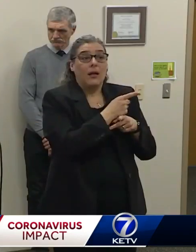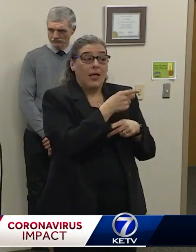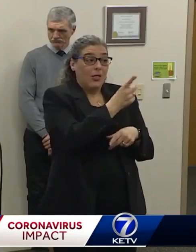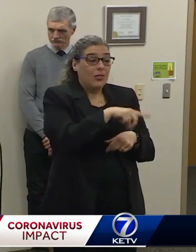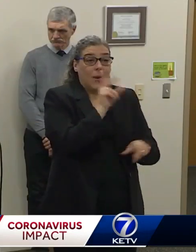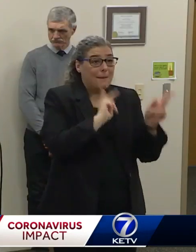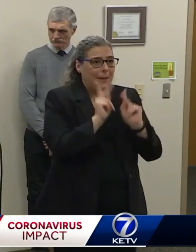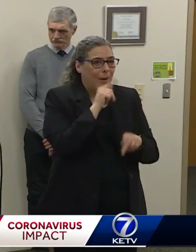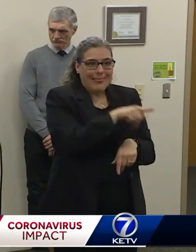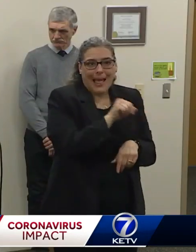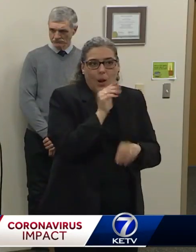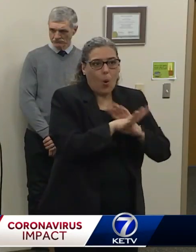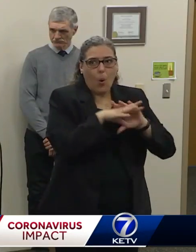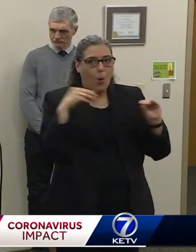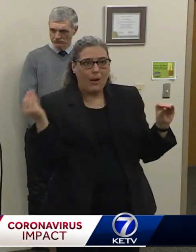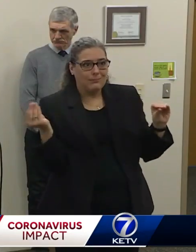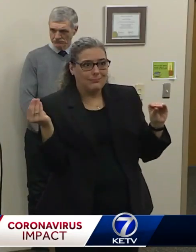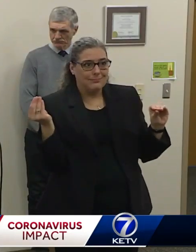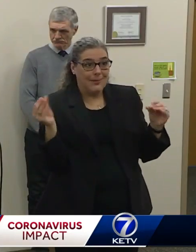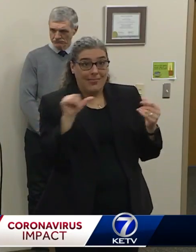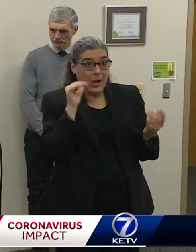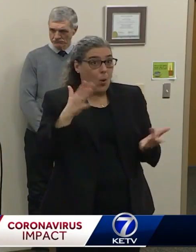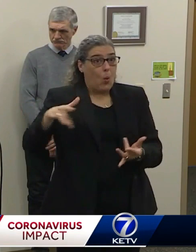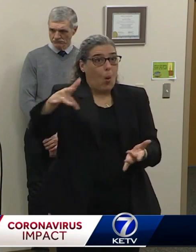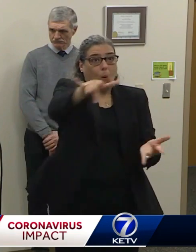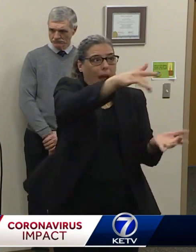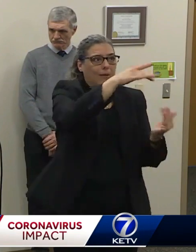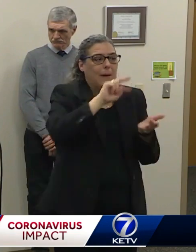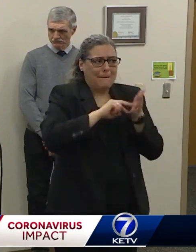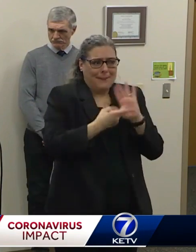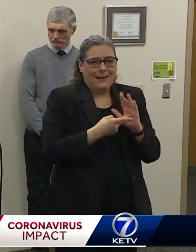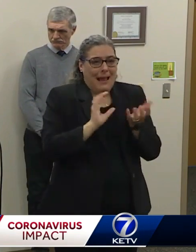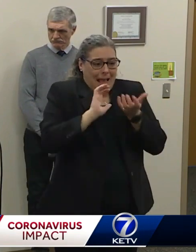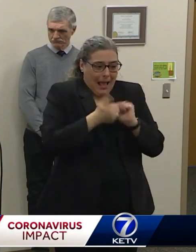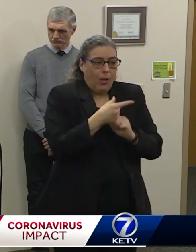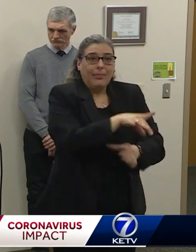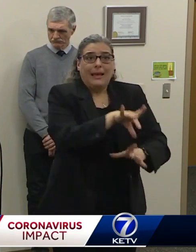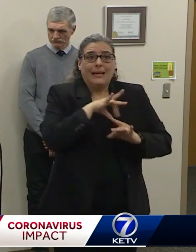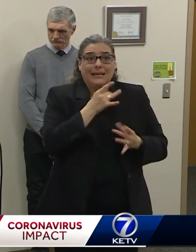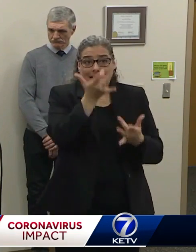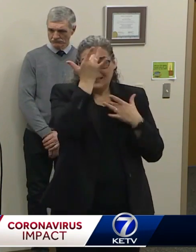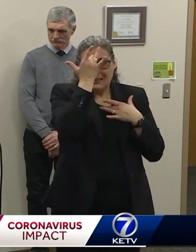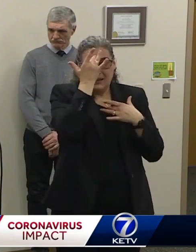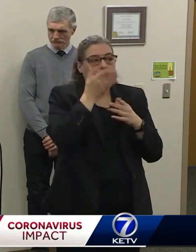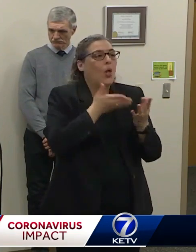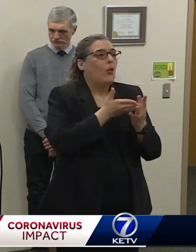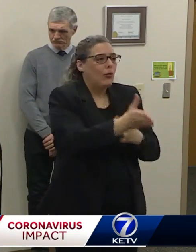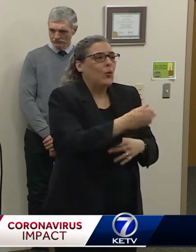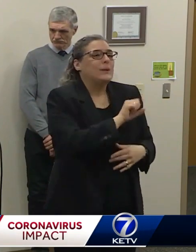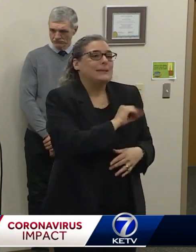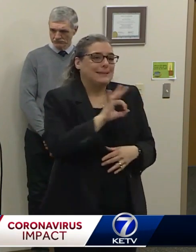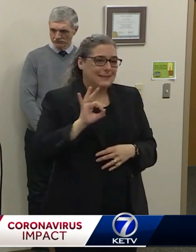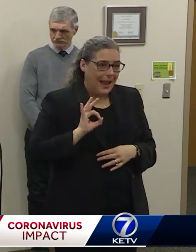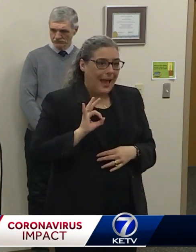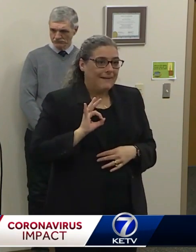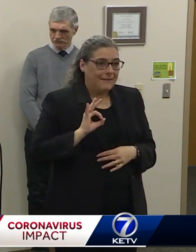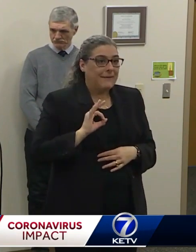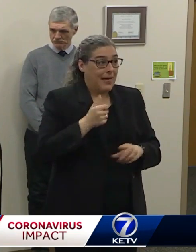HEALTH INVESTIGATORS BELIEVE THE RESIDENTS CAUGHT IT FROM A STA MEMBER TAKING CARE OF THEM. USUALLY THE RESIDENTS, THEY DON’T GO OUT. THEY DON’T GO AROUND.